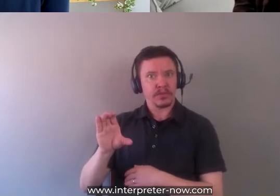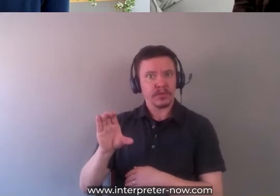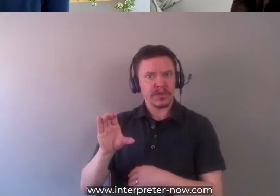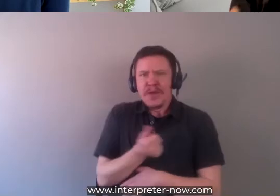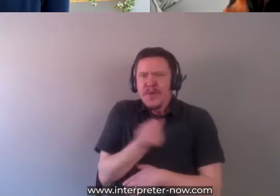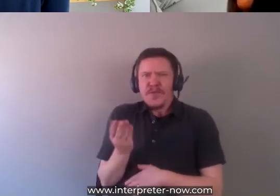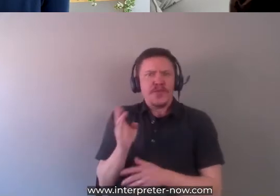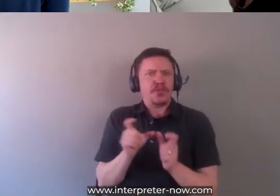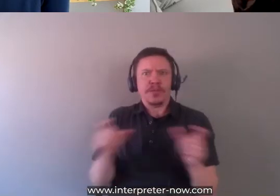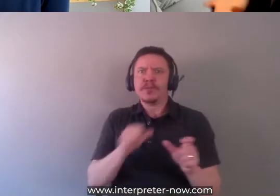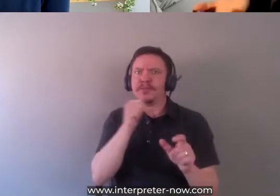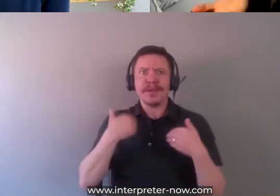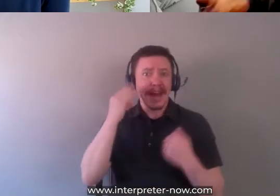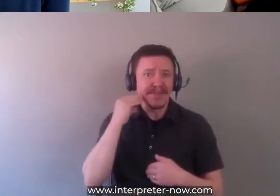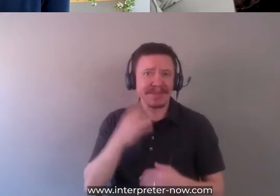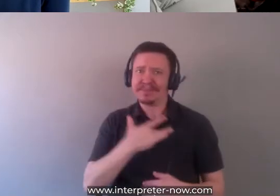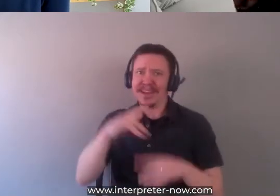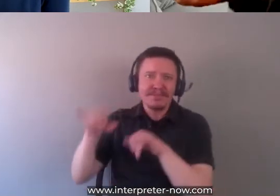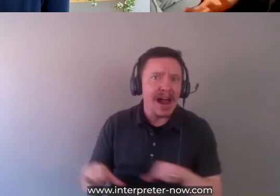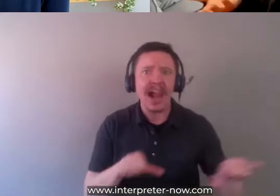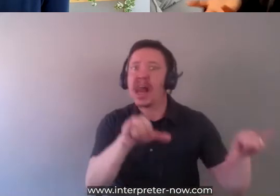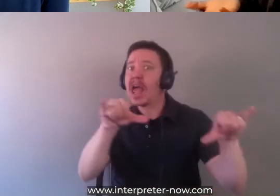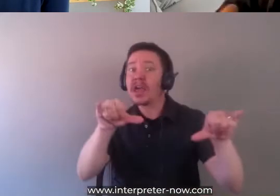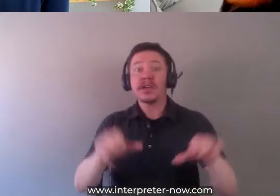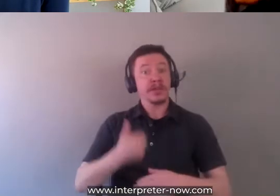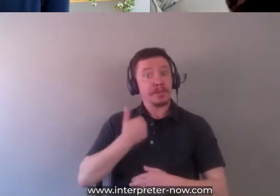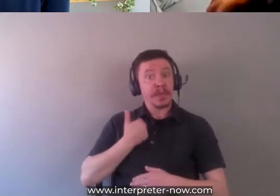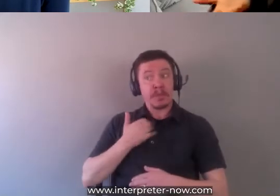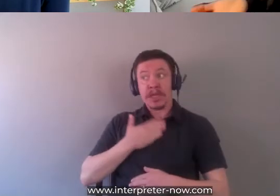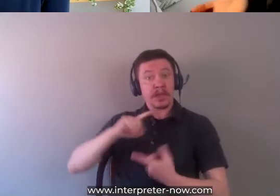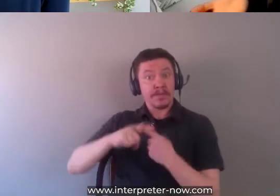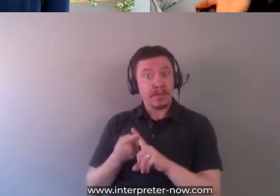like that. If you're anything like me and most of my friends, your reaction to that